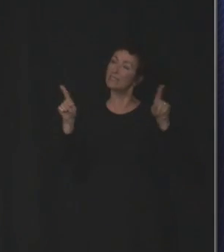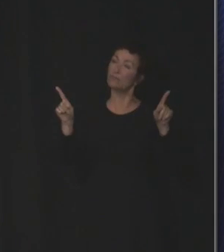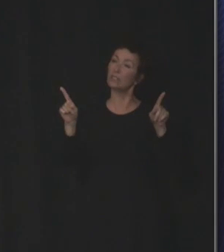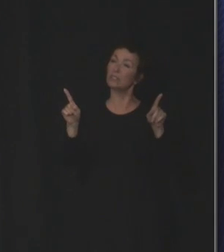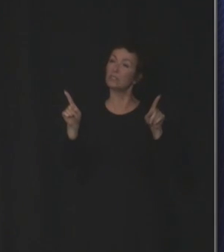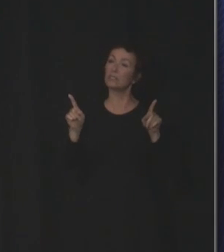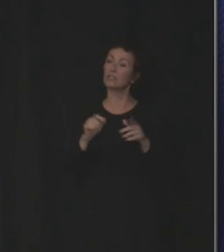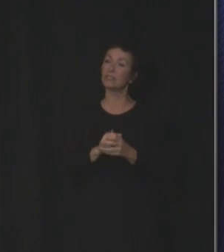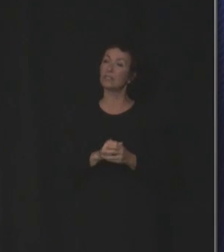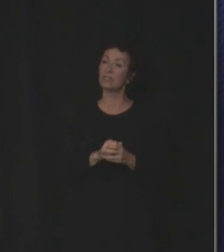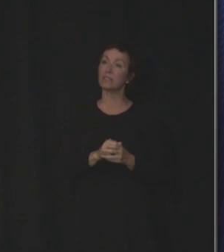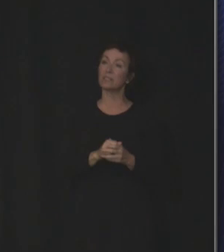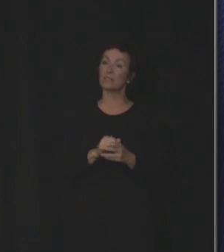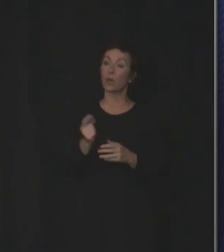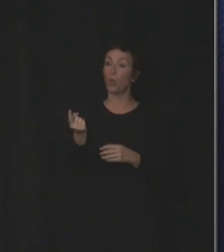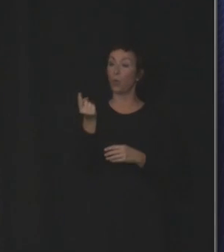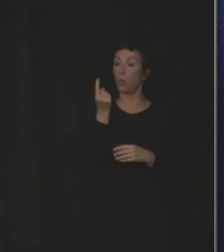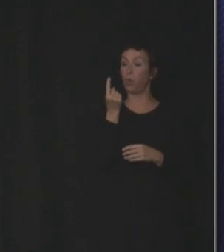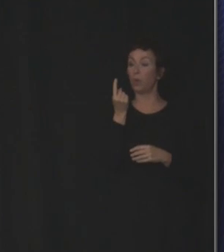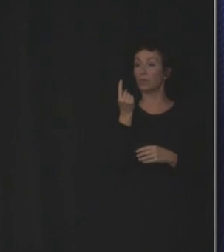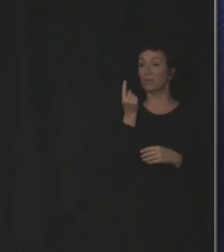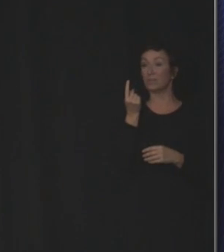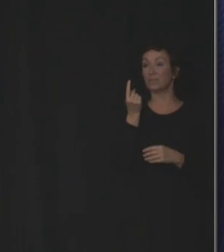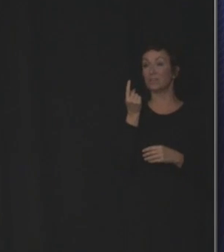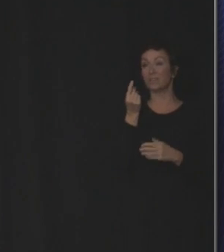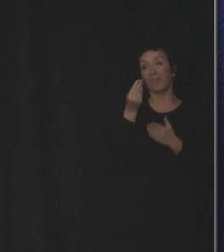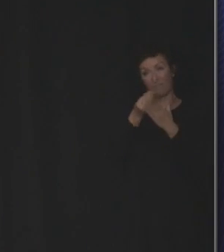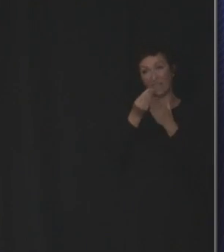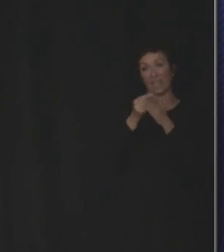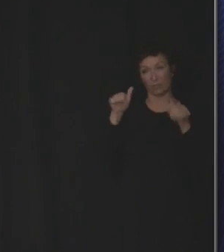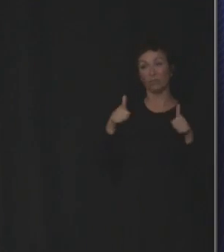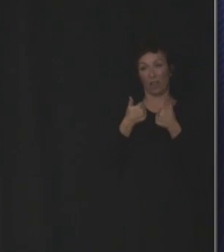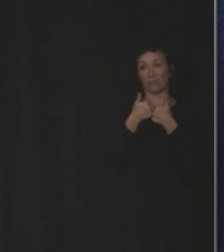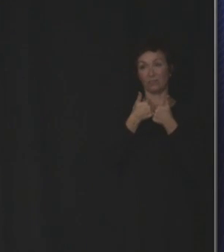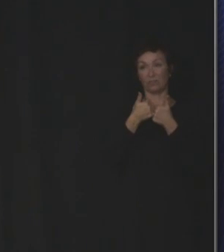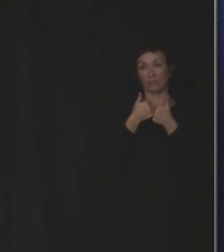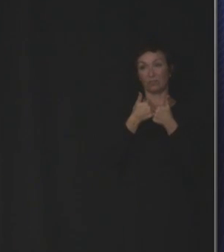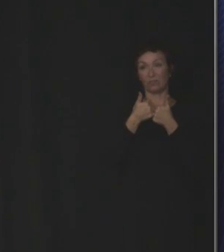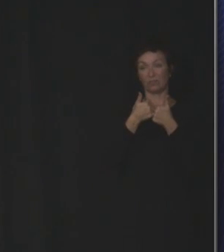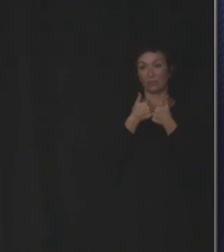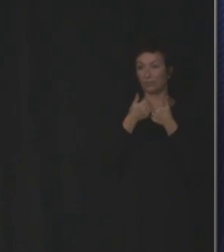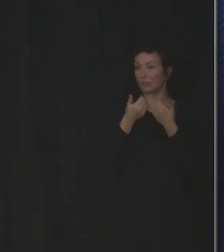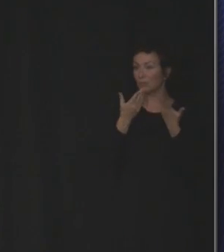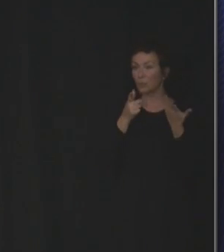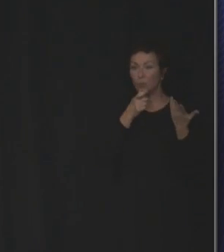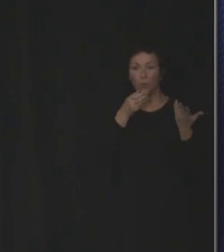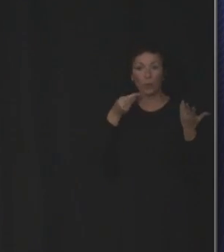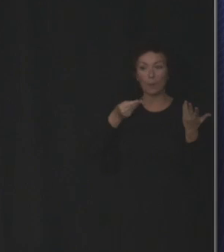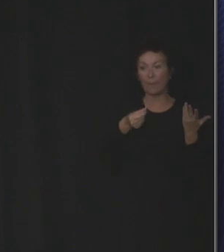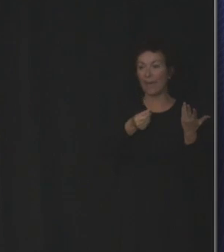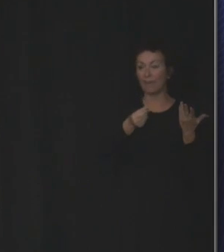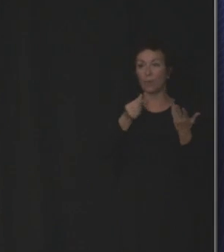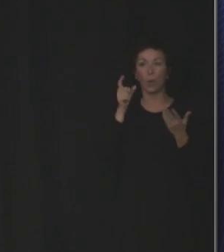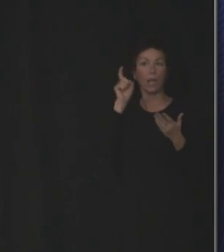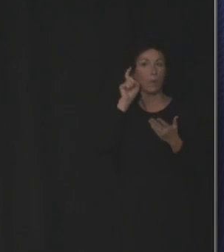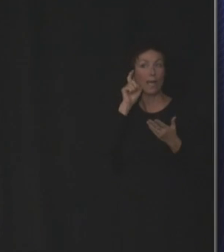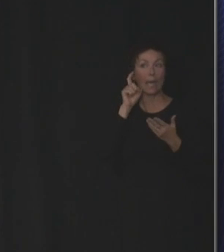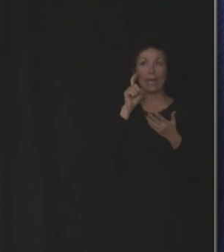So one is a financial challenge of paying for hearing aids, and batteries, and so forth.